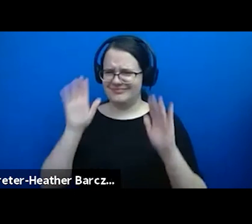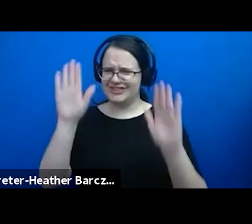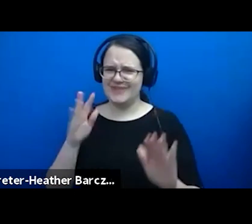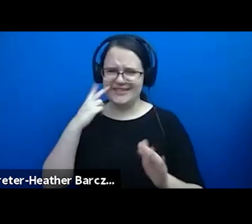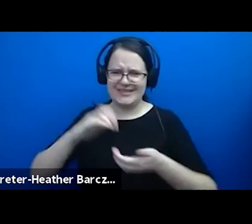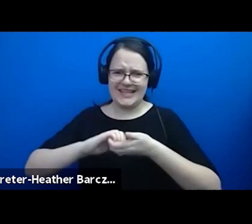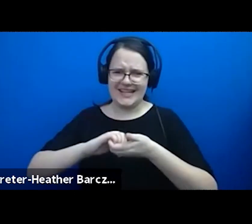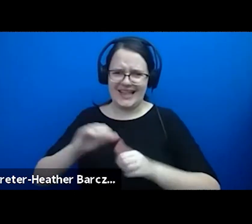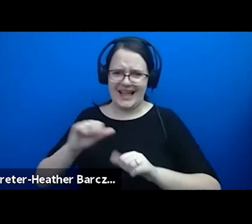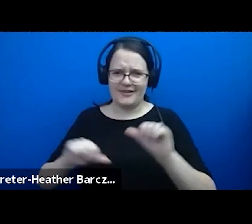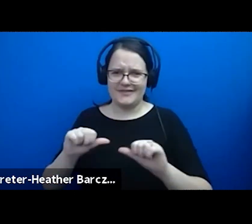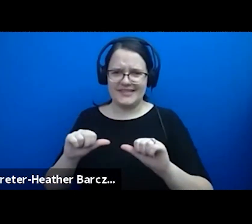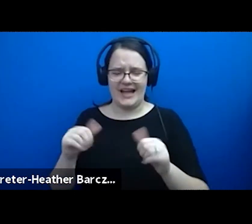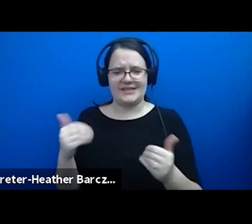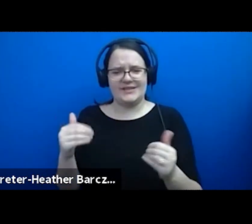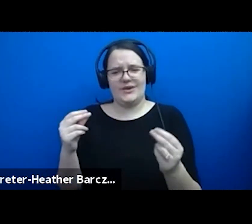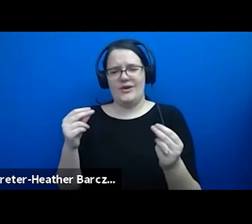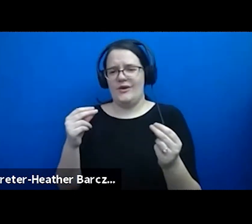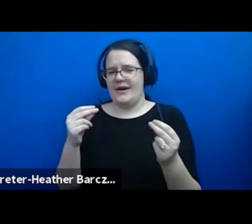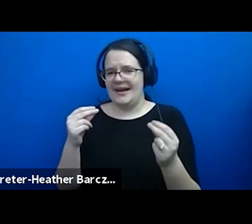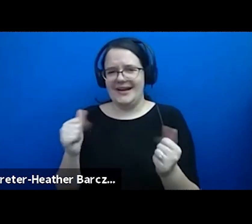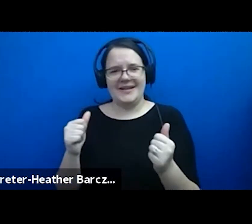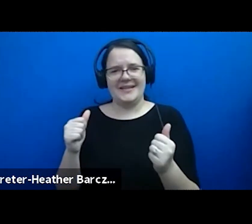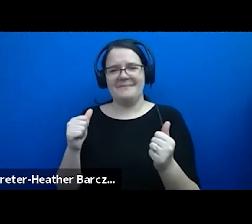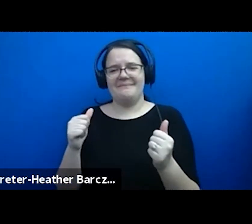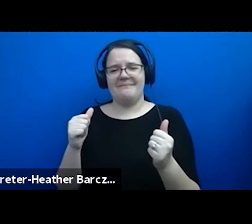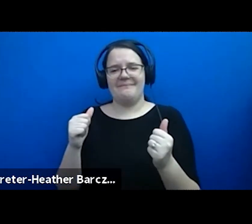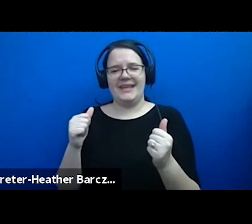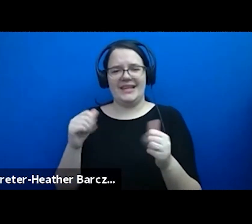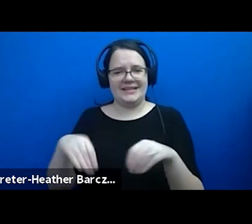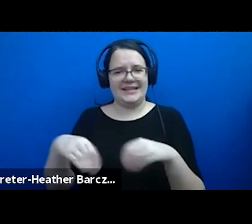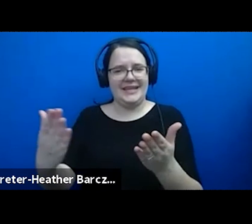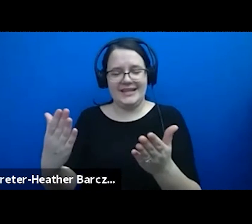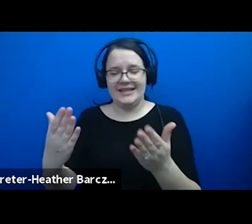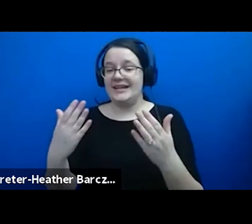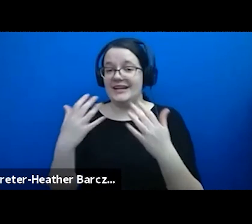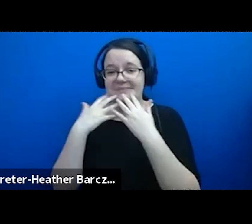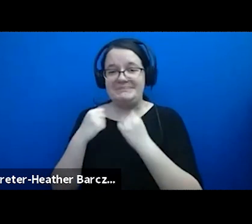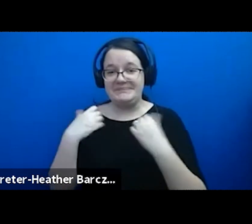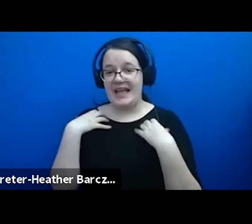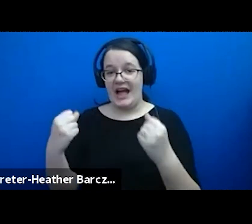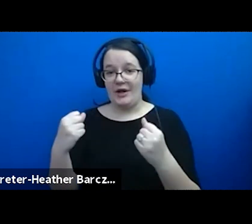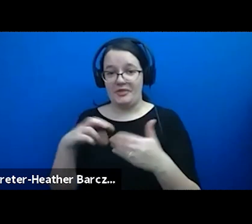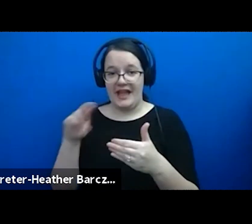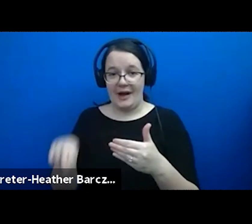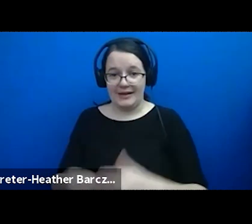immediately translated into an invaluable healthy outcome to the panelists thank you for being